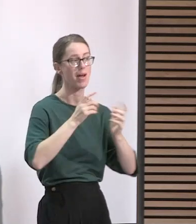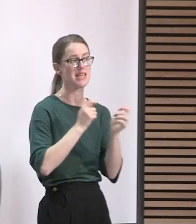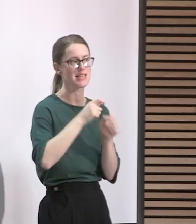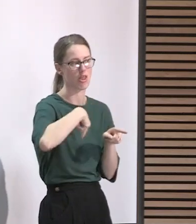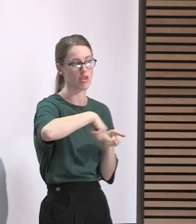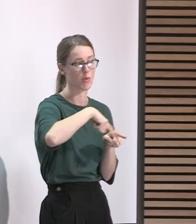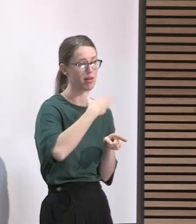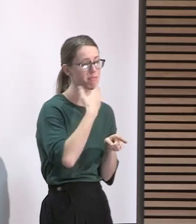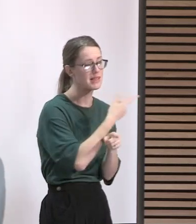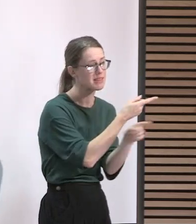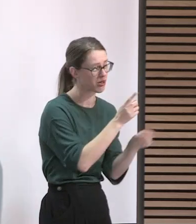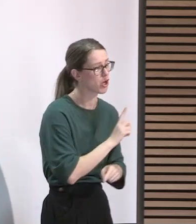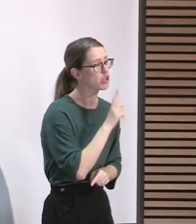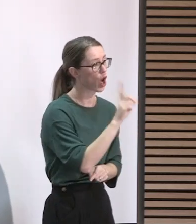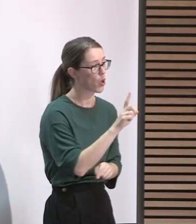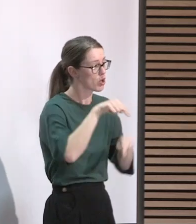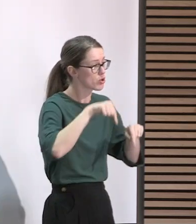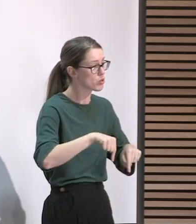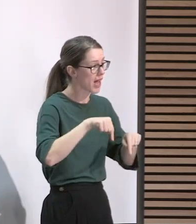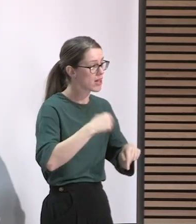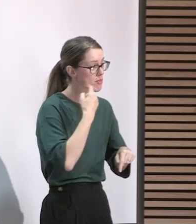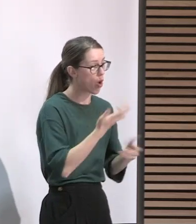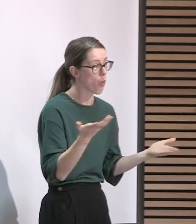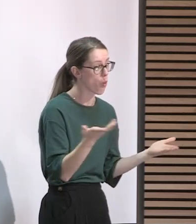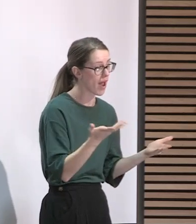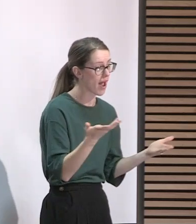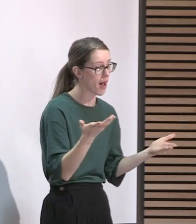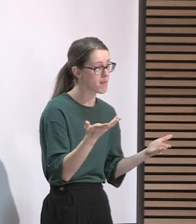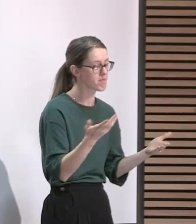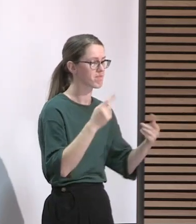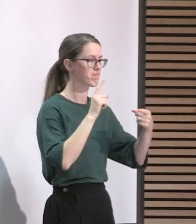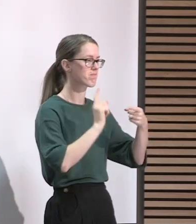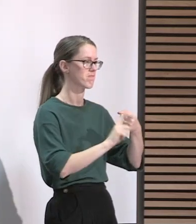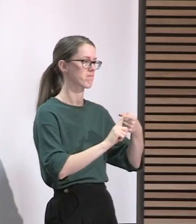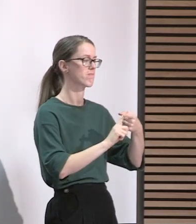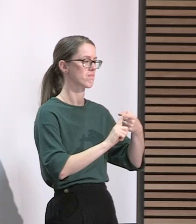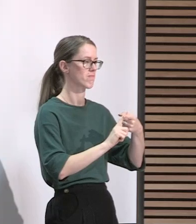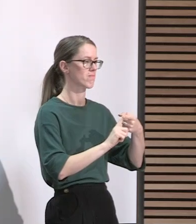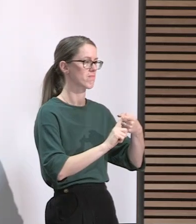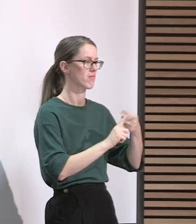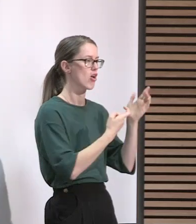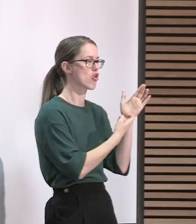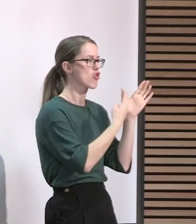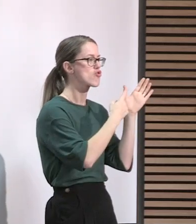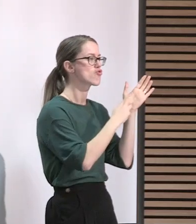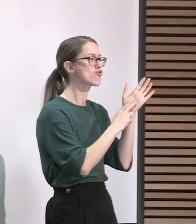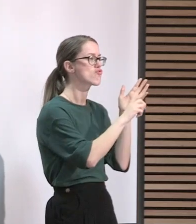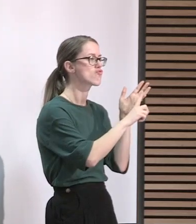regional DHBs are increasing their mobile and pop-up testing sites again this week, and we encourage people to go